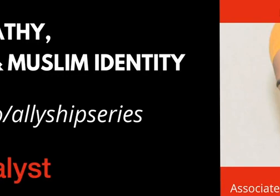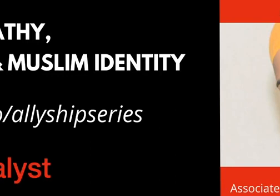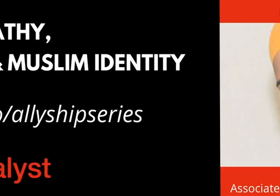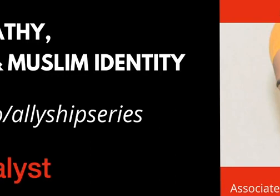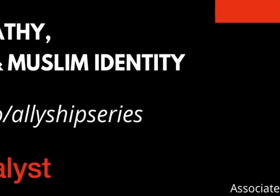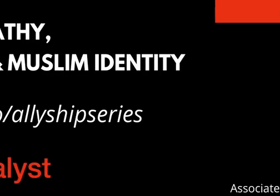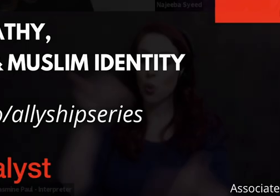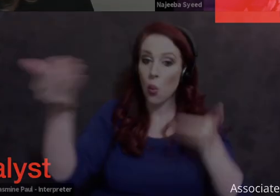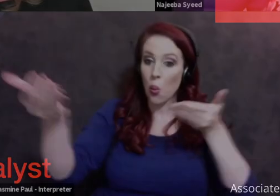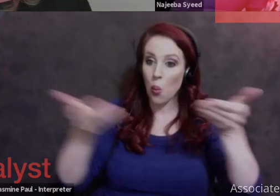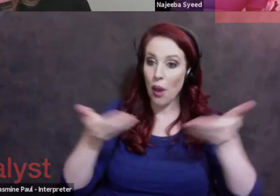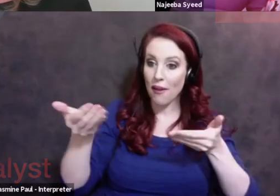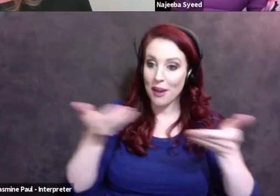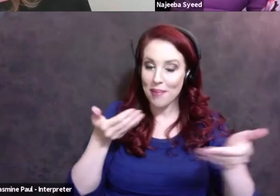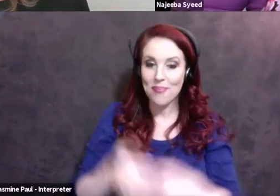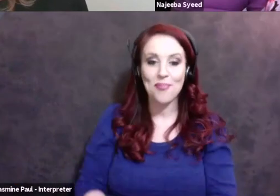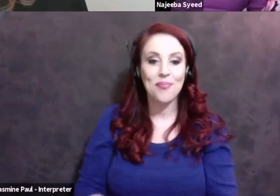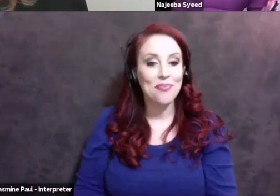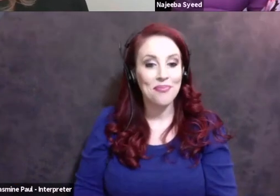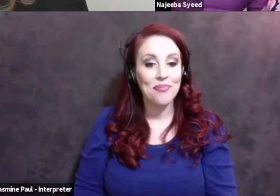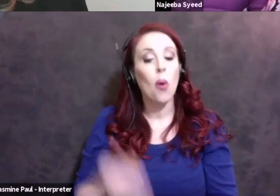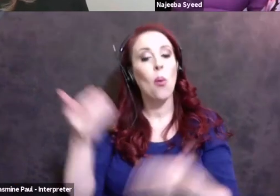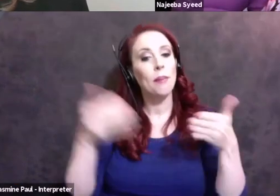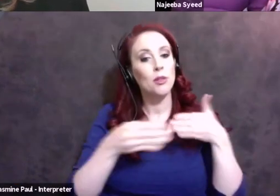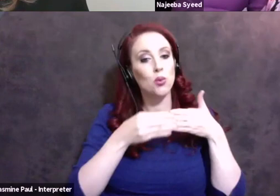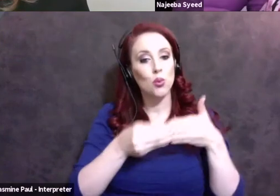Welcome, everyone. Welcome to Leading with Empathy & Allyship.